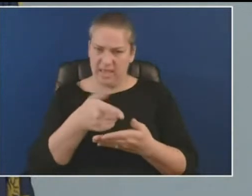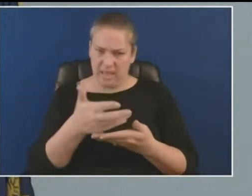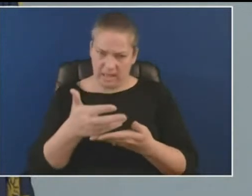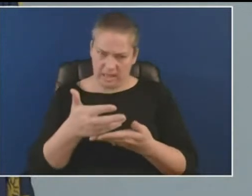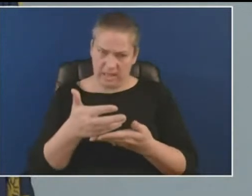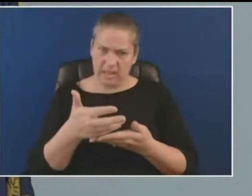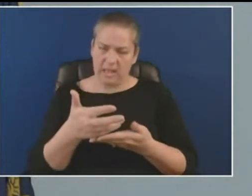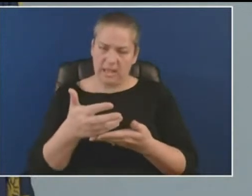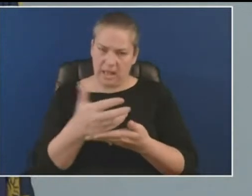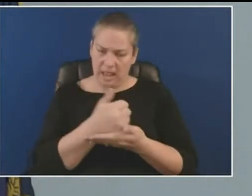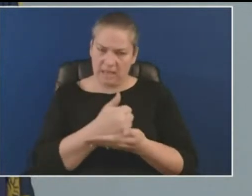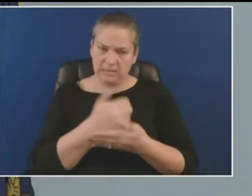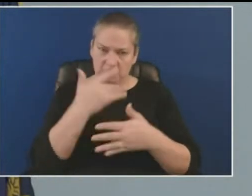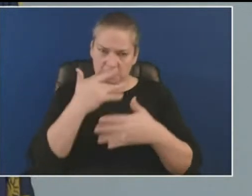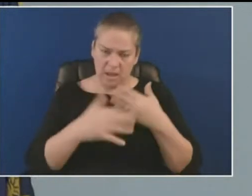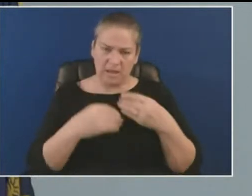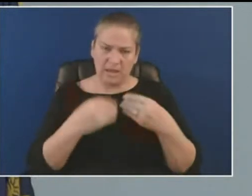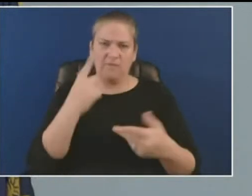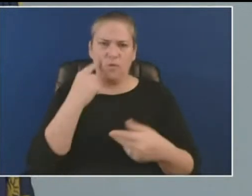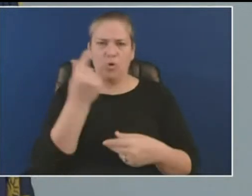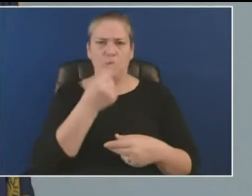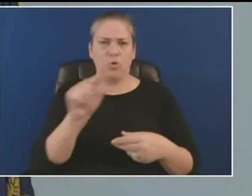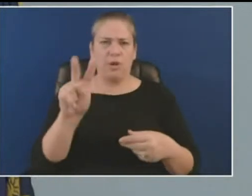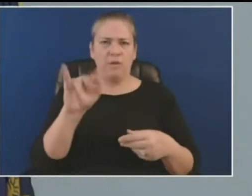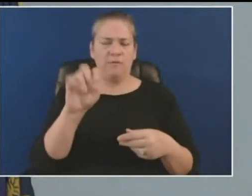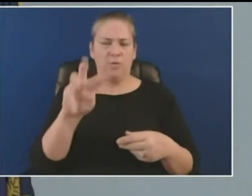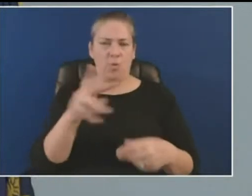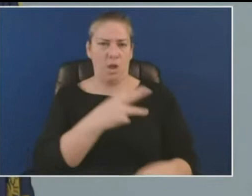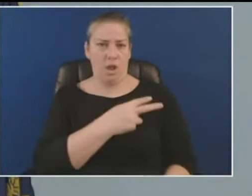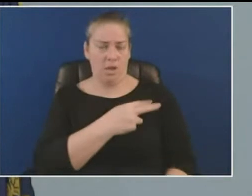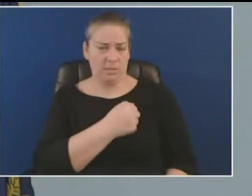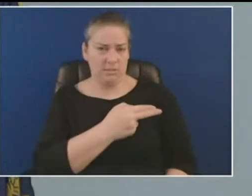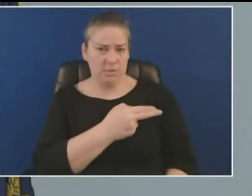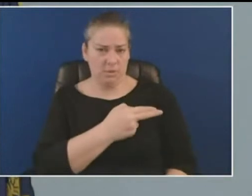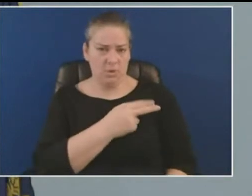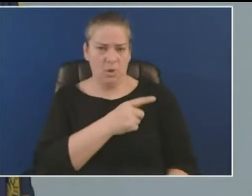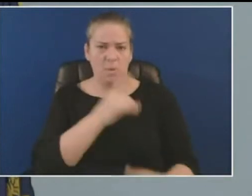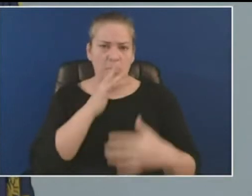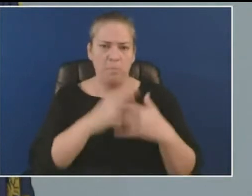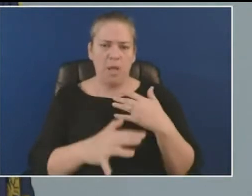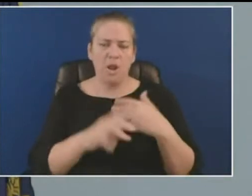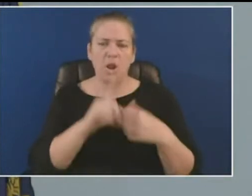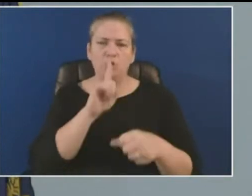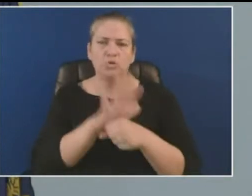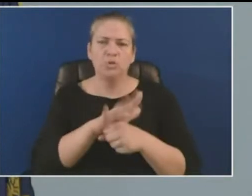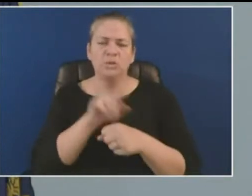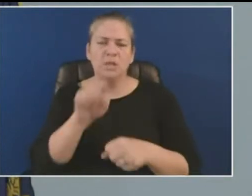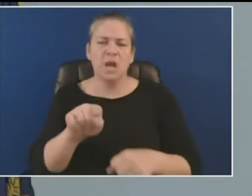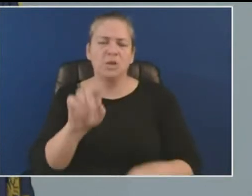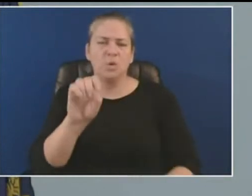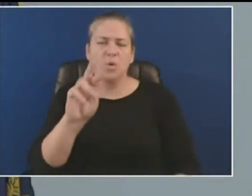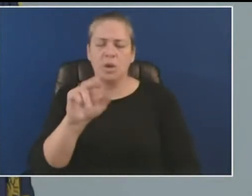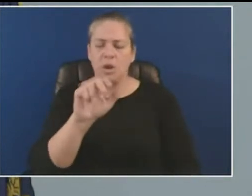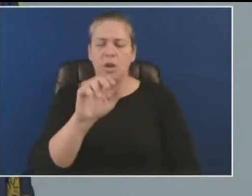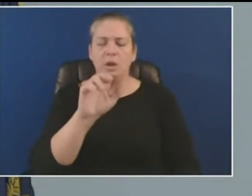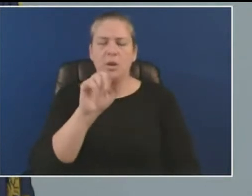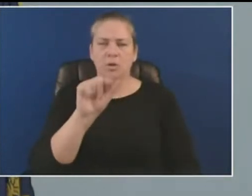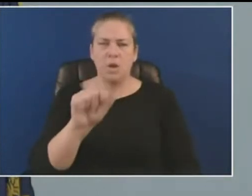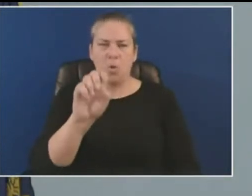Greenview Hospital and that is. Blood assurance.org and they're going to be.